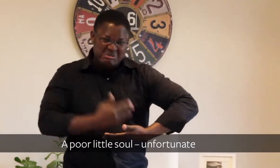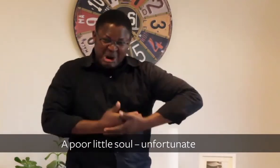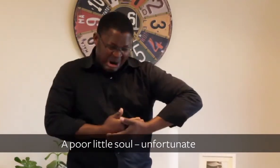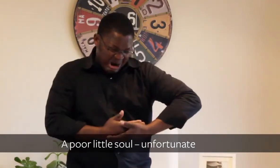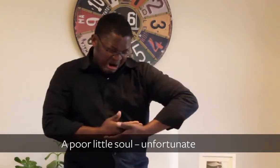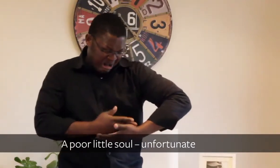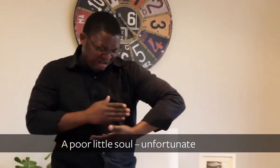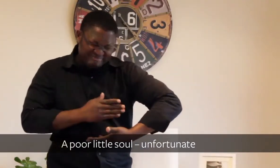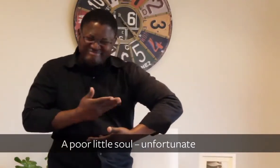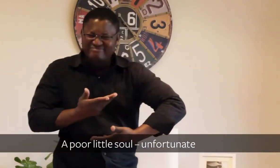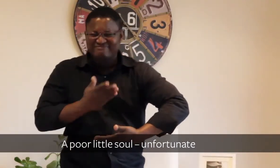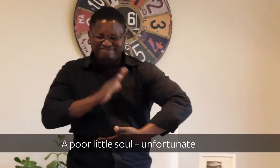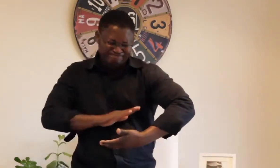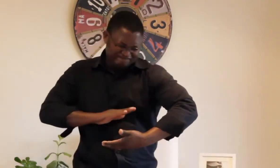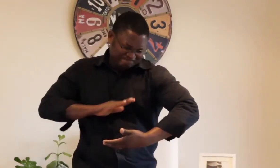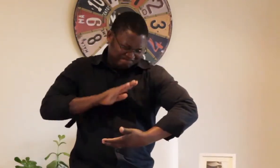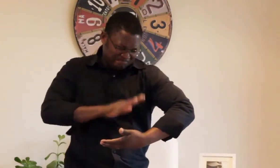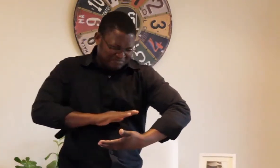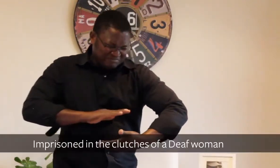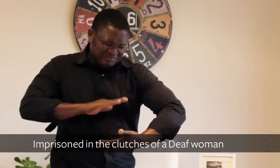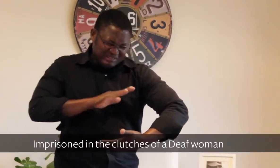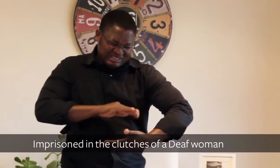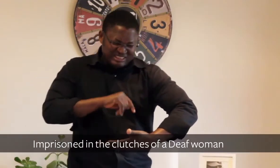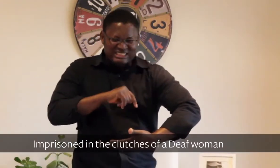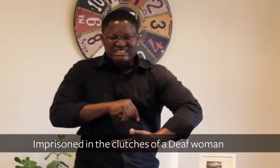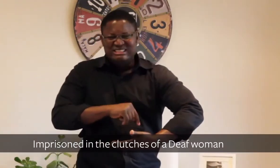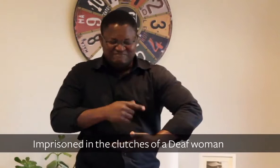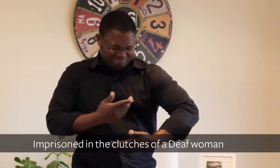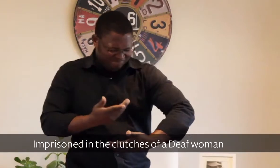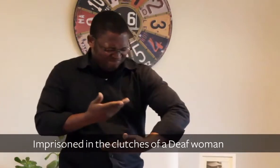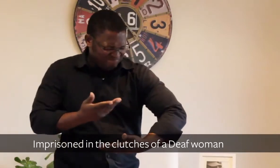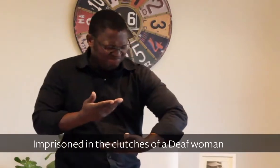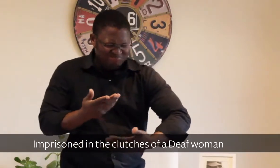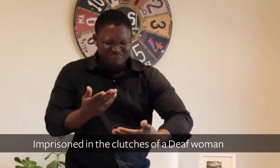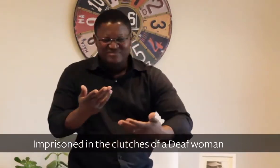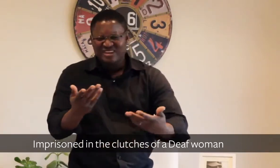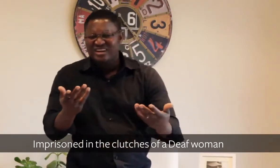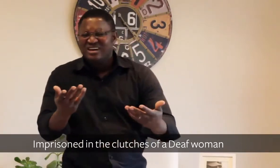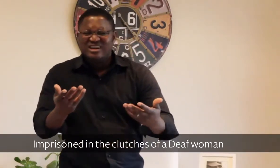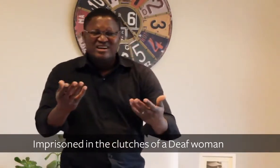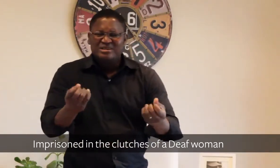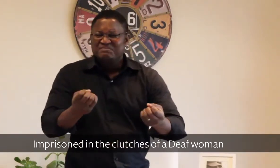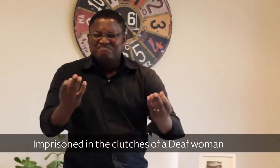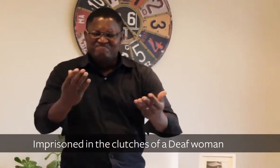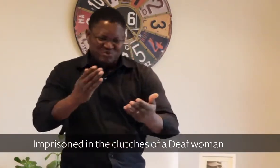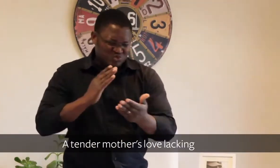Unfortunate, imprisoned in the clutches of a Deaf woman